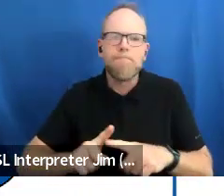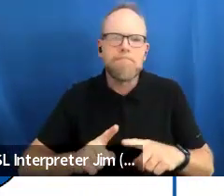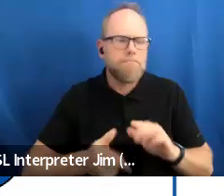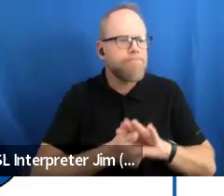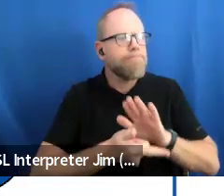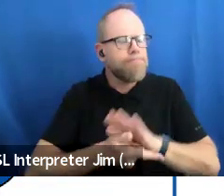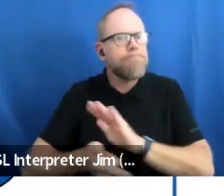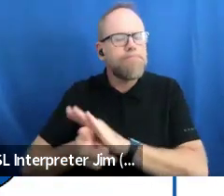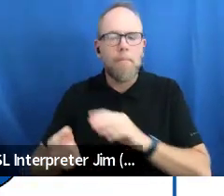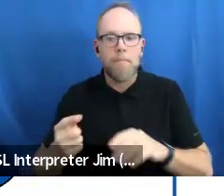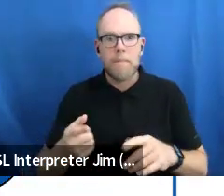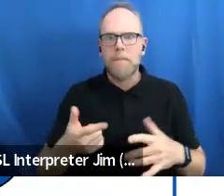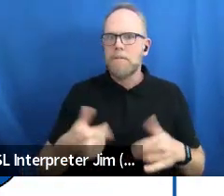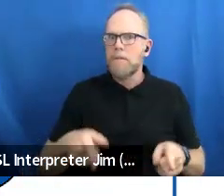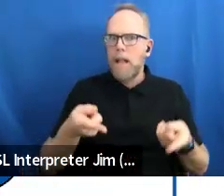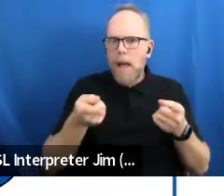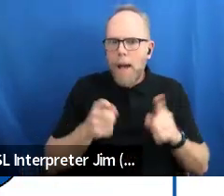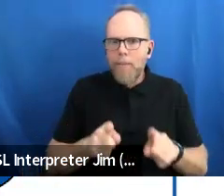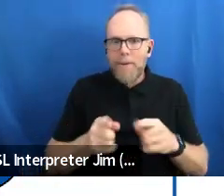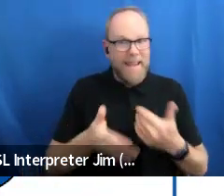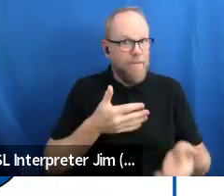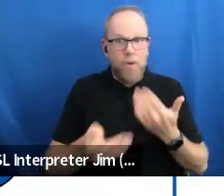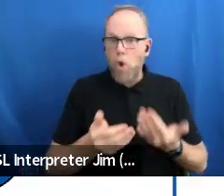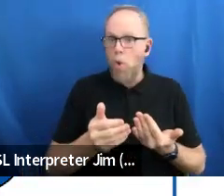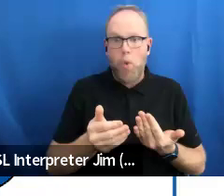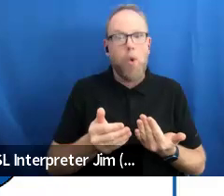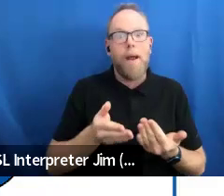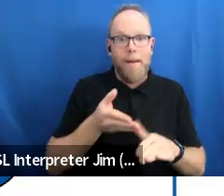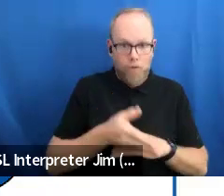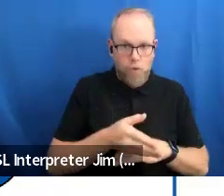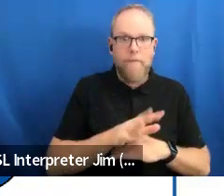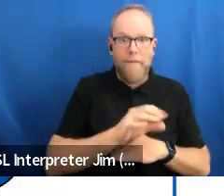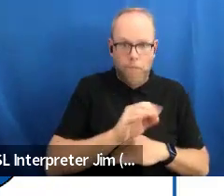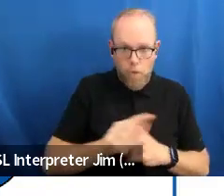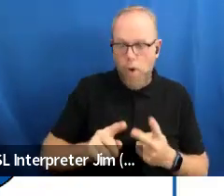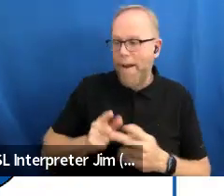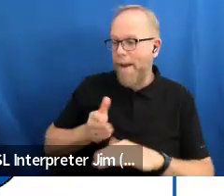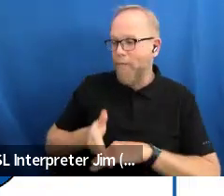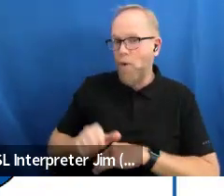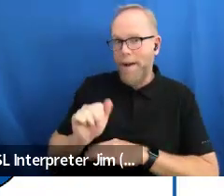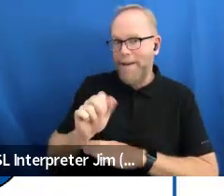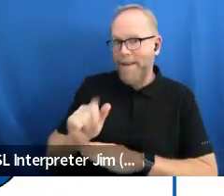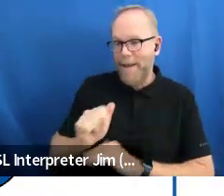But what was still happening, even once the ADA passed, was that the ADA Title II,